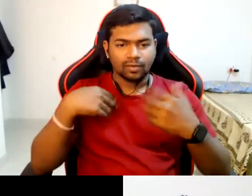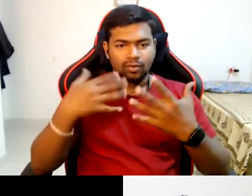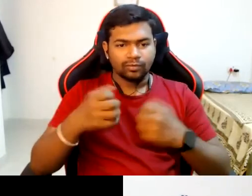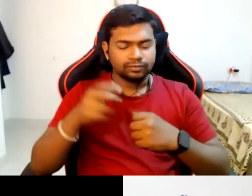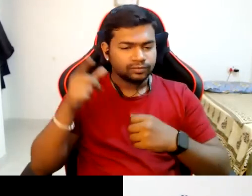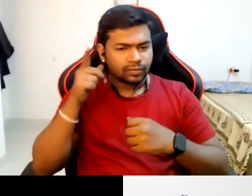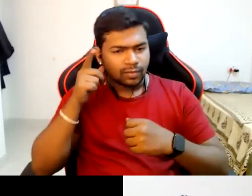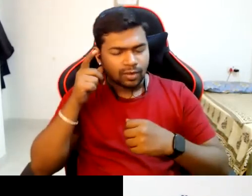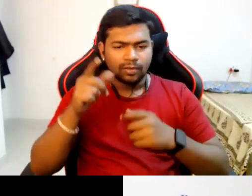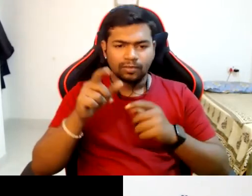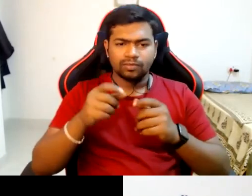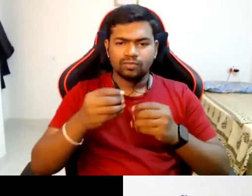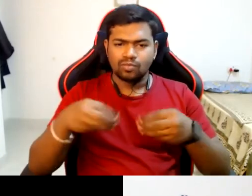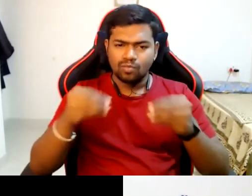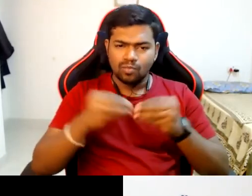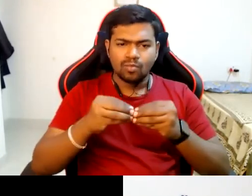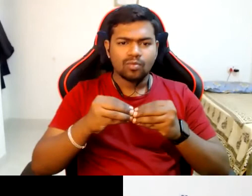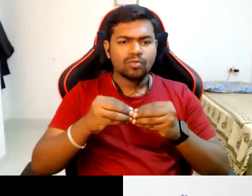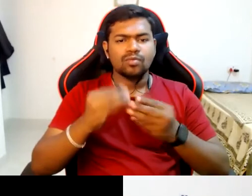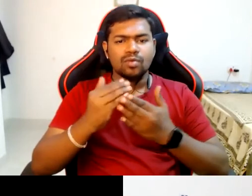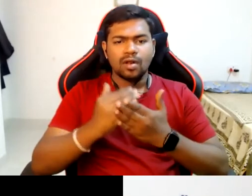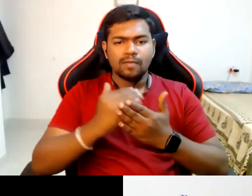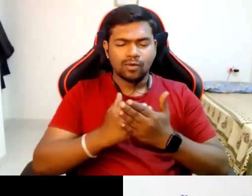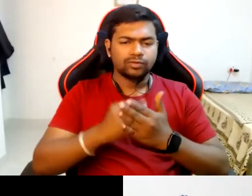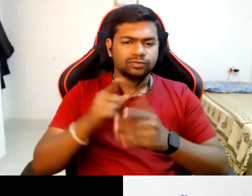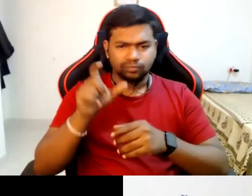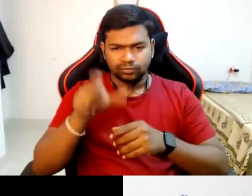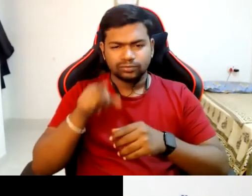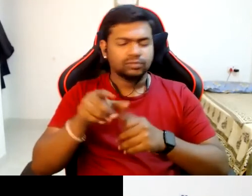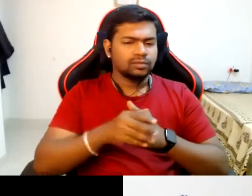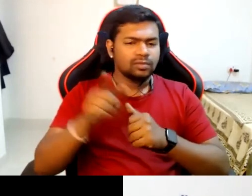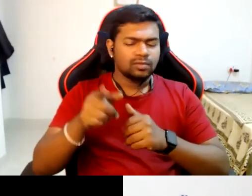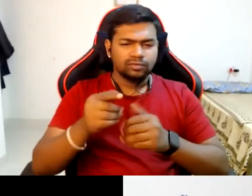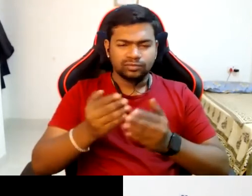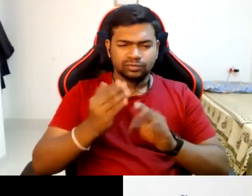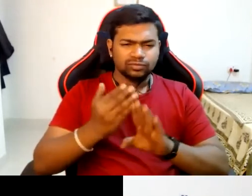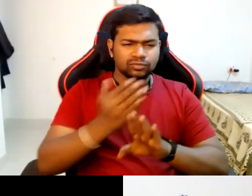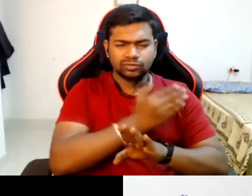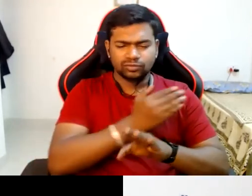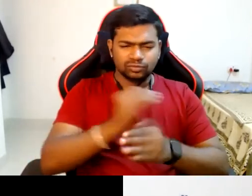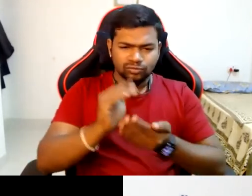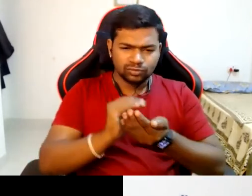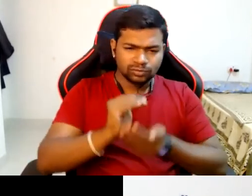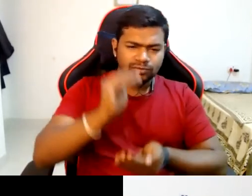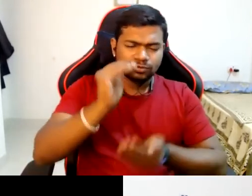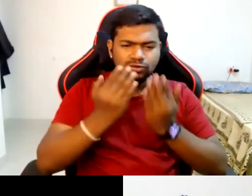on your childhood days right and talk through us, your school days and how you introduced with software engineering.